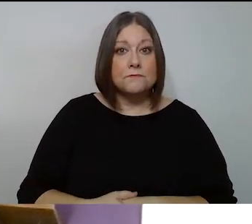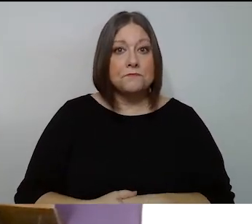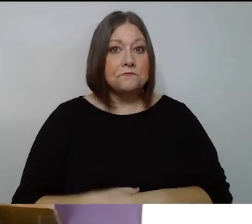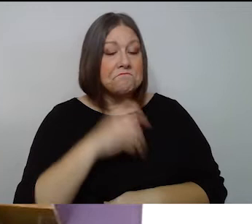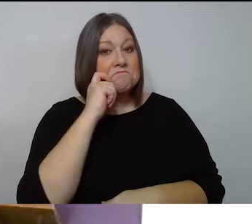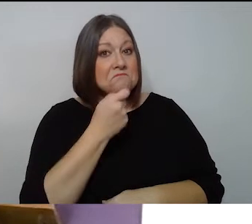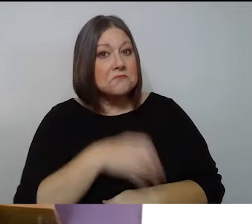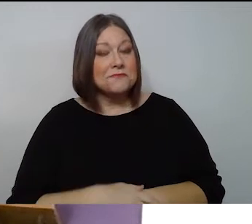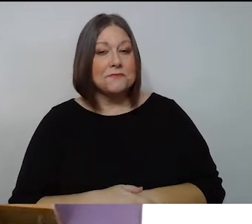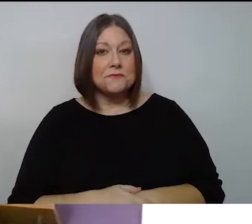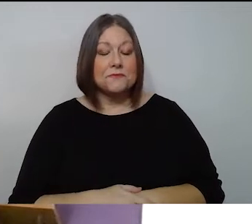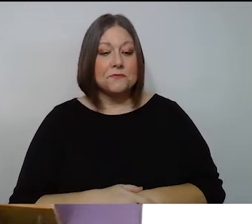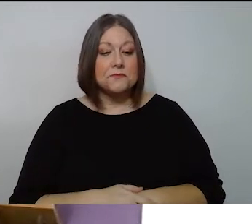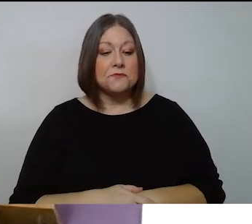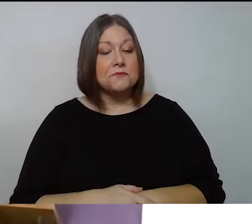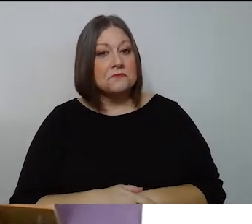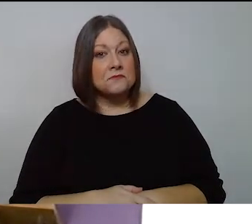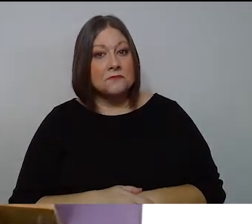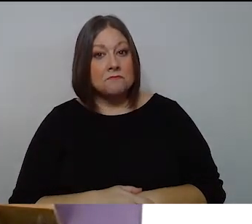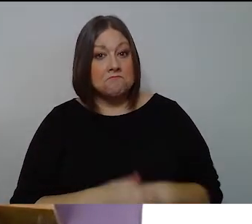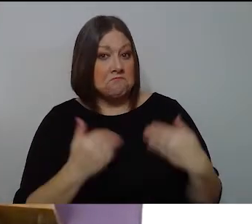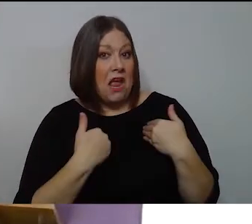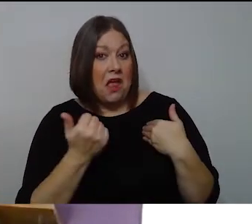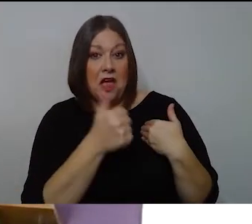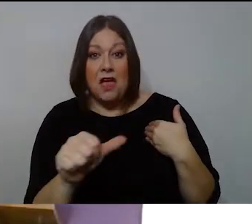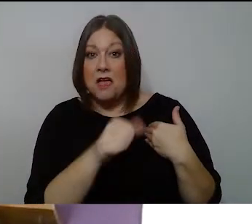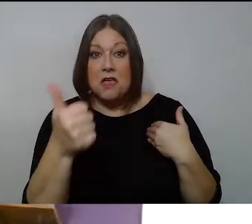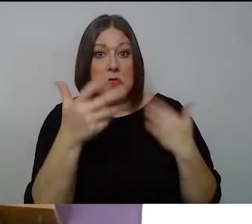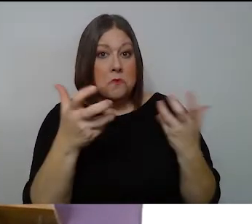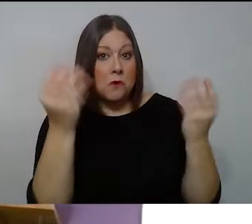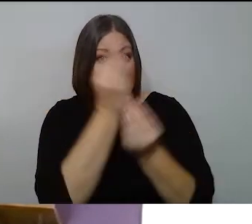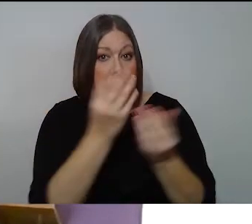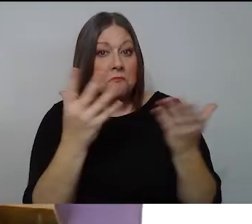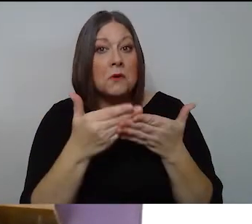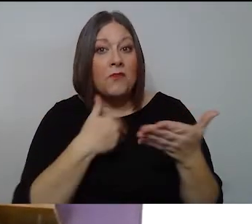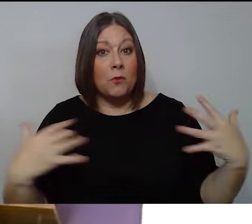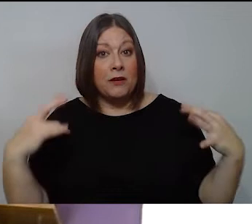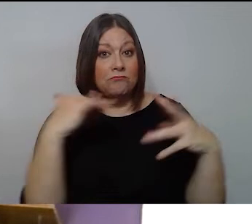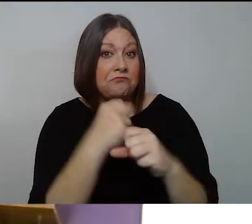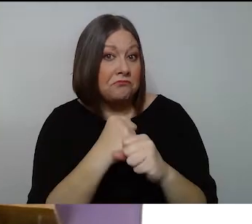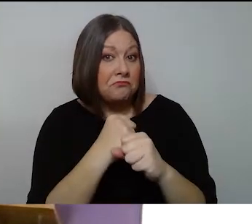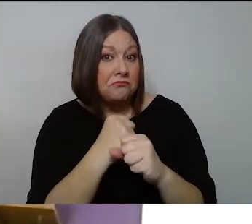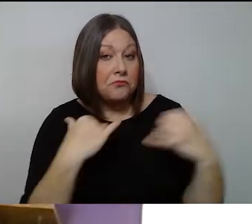Max: Cool. Is there anything else you want to share before we wrap up our conversation today?